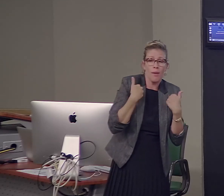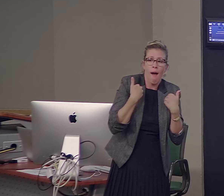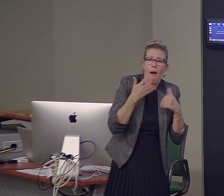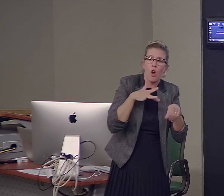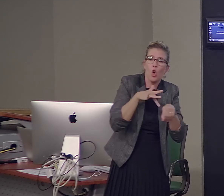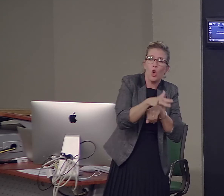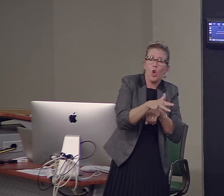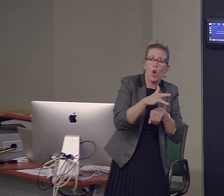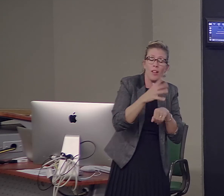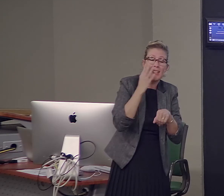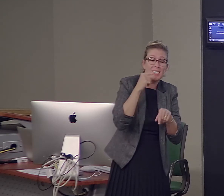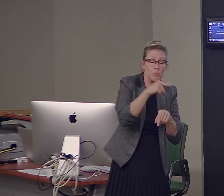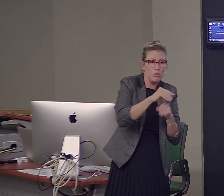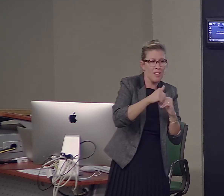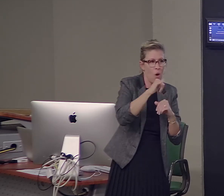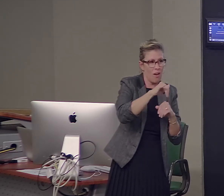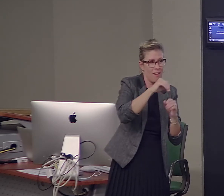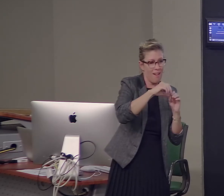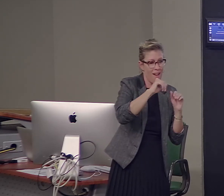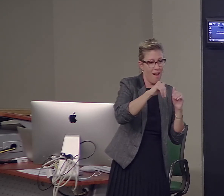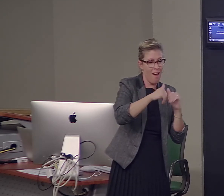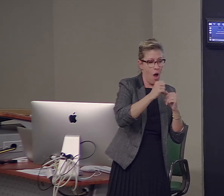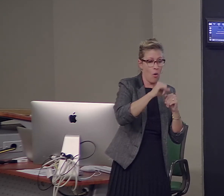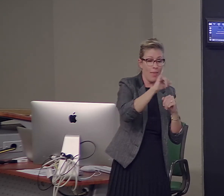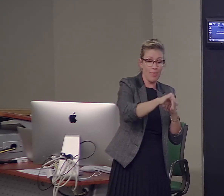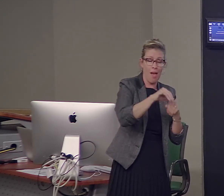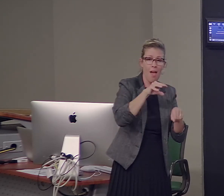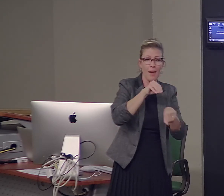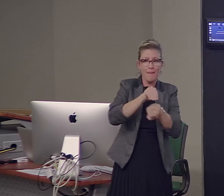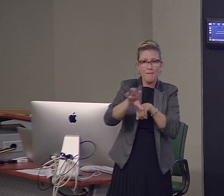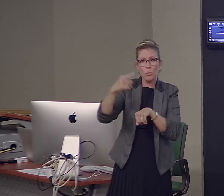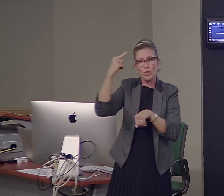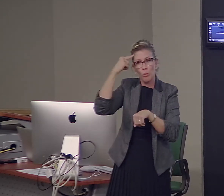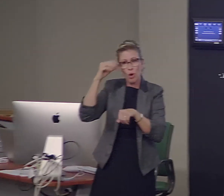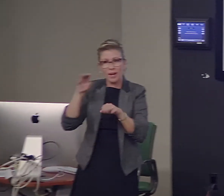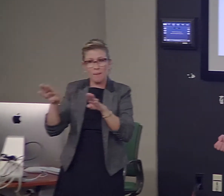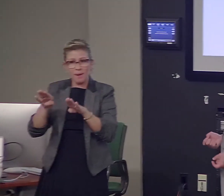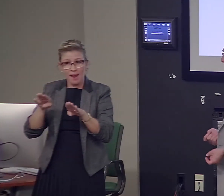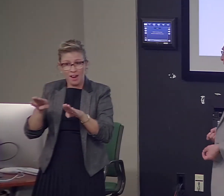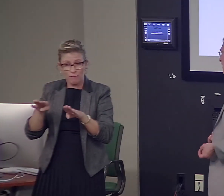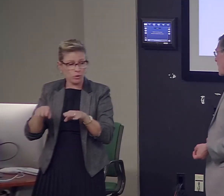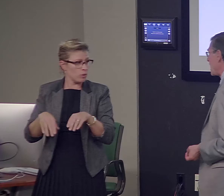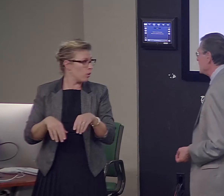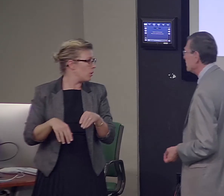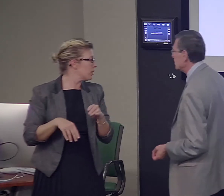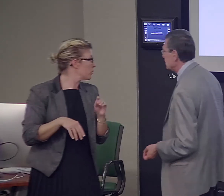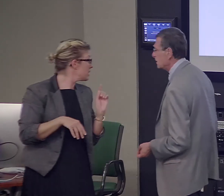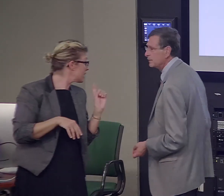both brain and behavior in the way they have in the way they have in the way I've showed you.